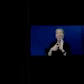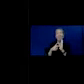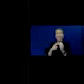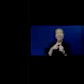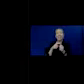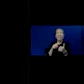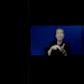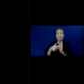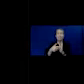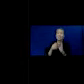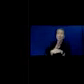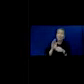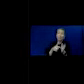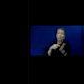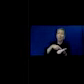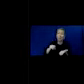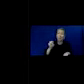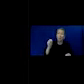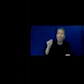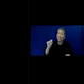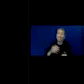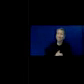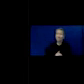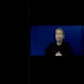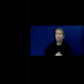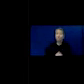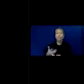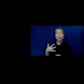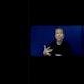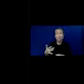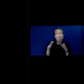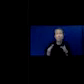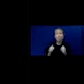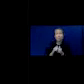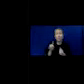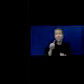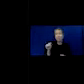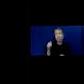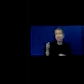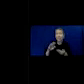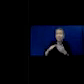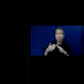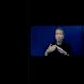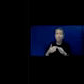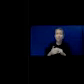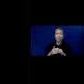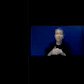or usually with a person with a disability in the community, it bumps up or improves